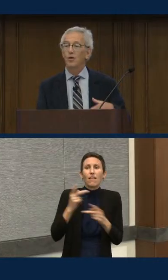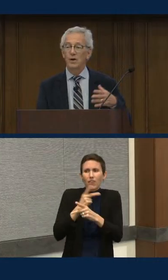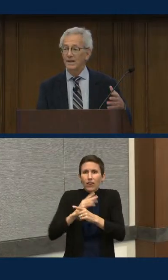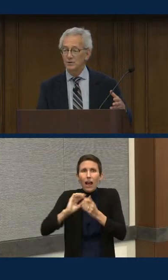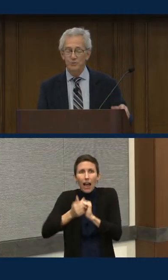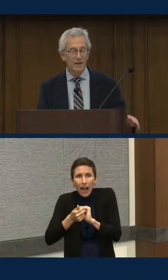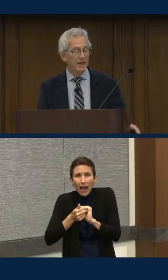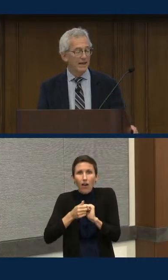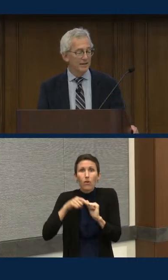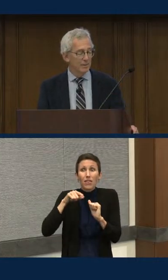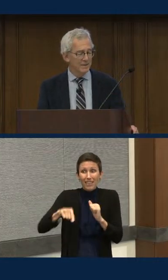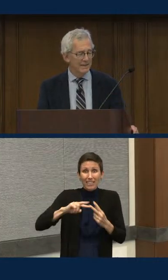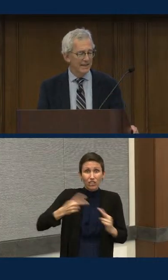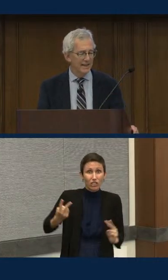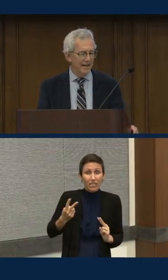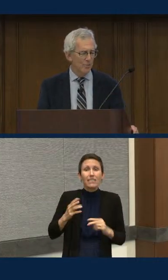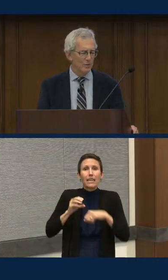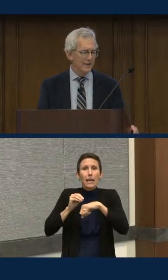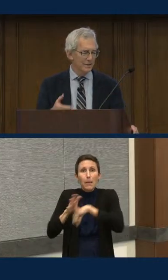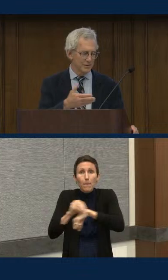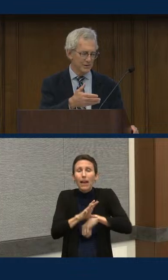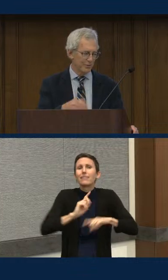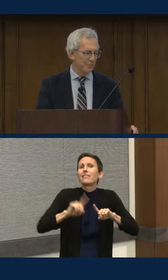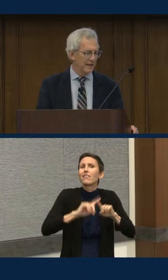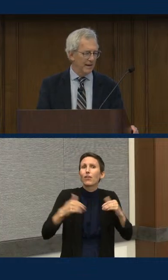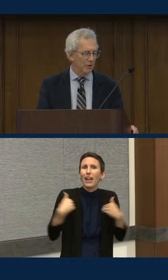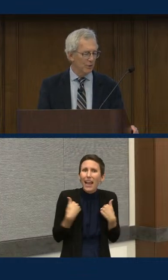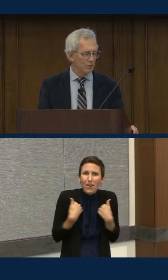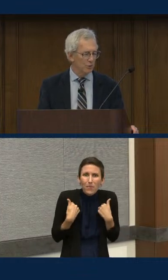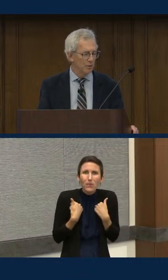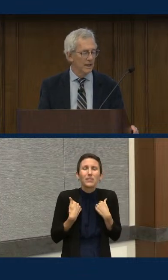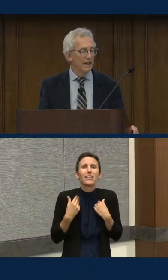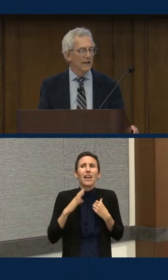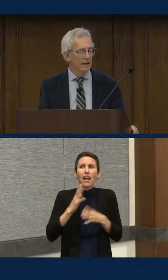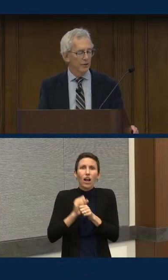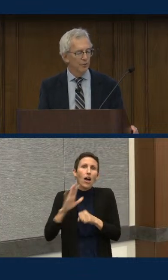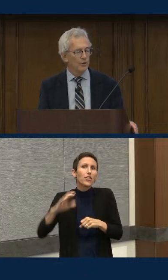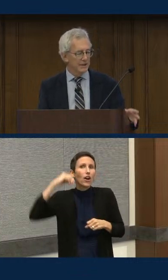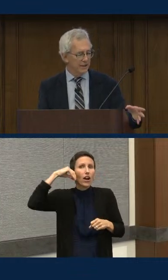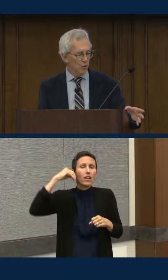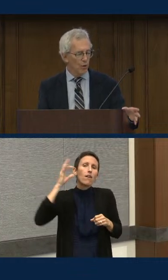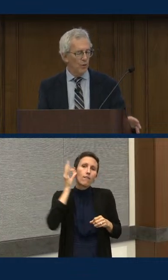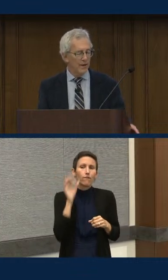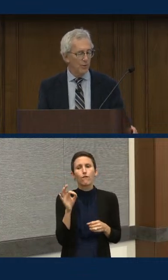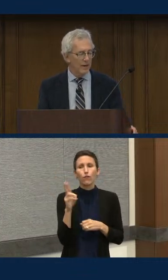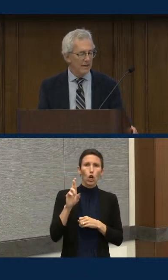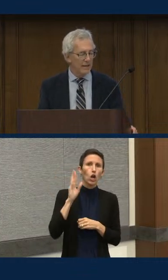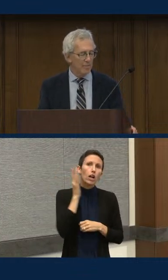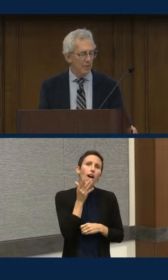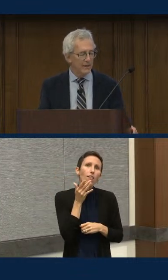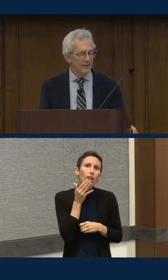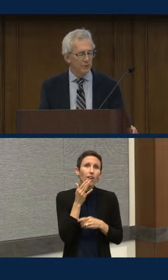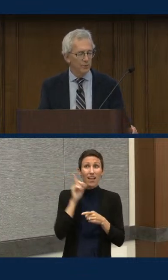they were in cocolors in doe mess domesticated animals, this